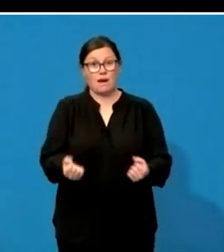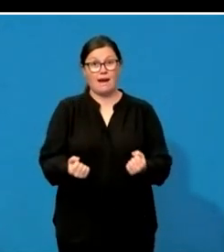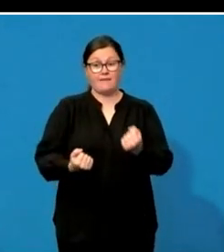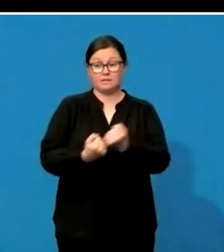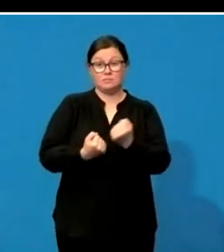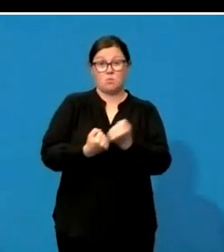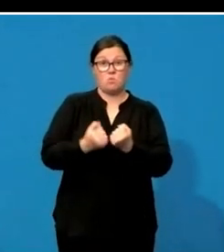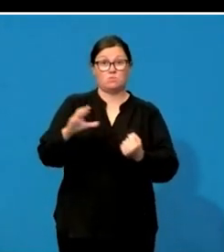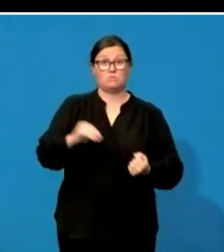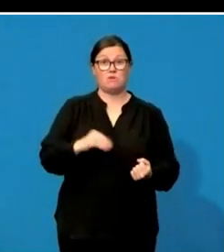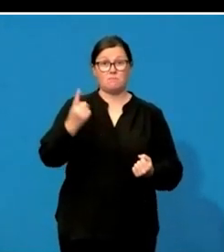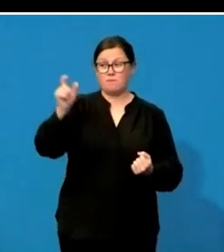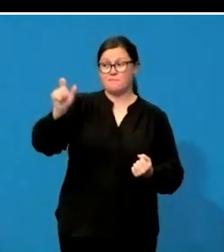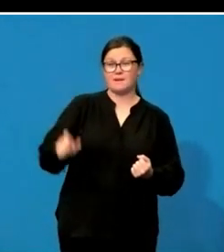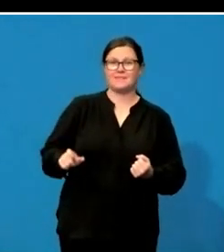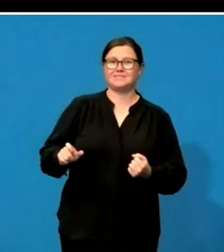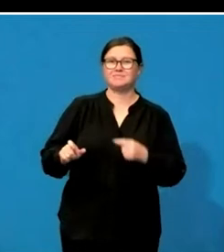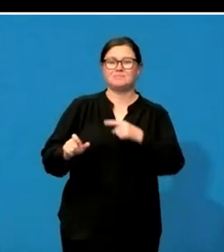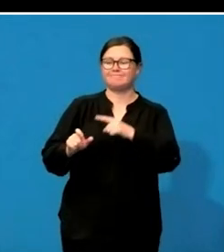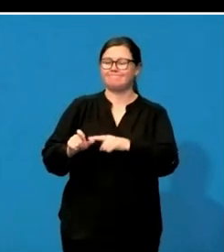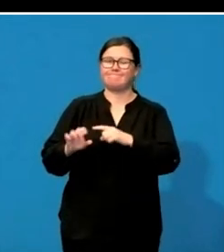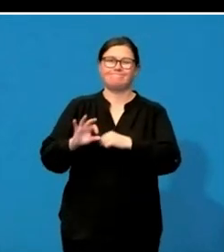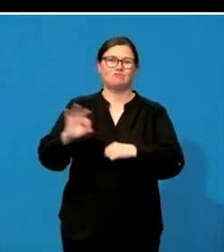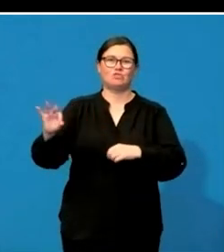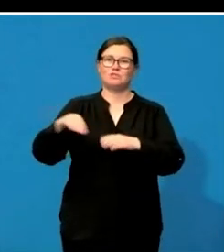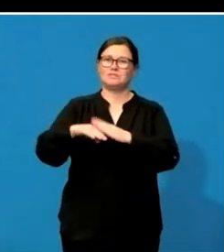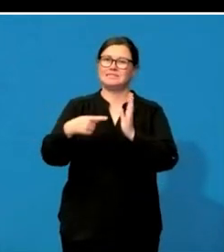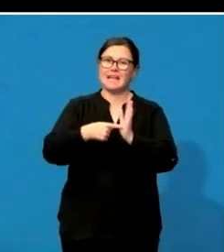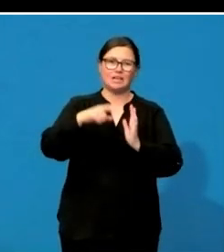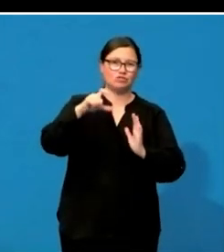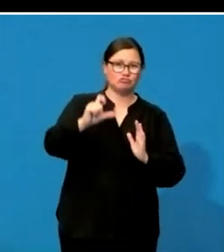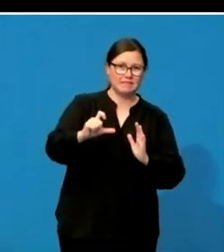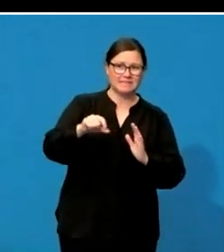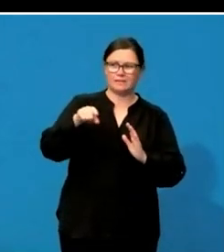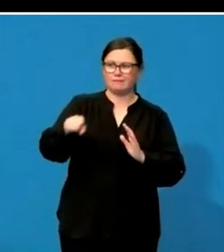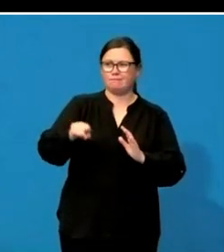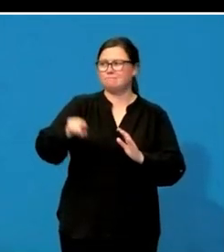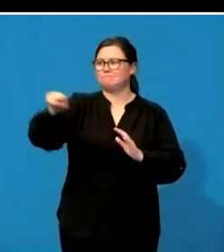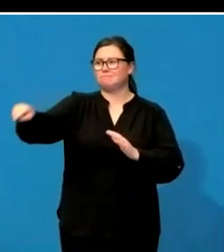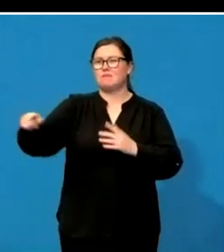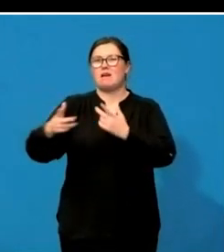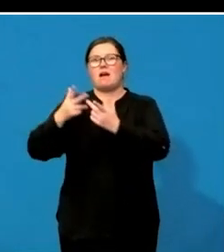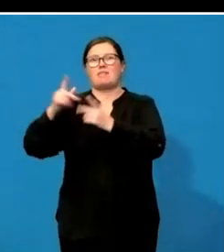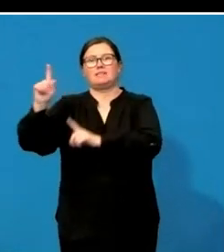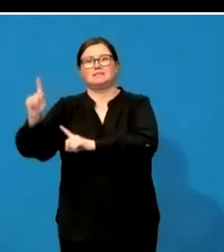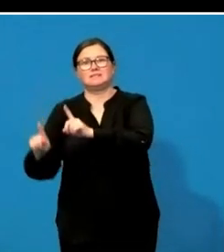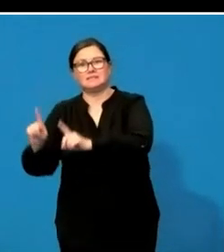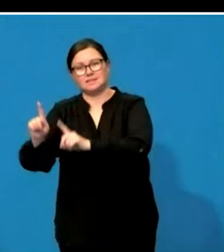but they're not in Tennant Creek. Yeah. MS TARRAGO: They're in another city. Yeah. MS TARRAGO: Do they come to Tennant Creek often?